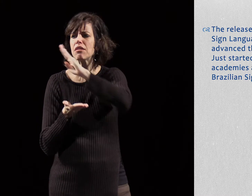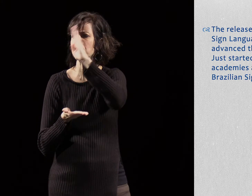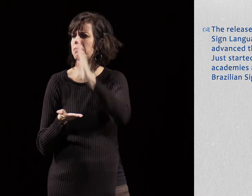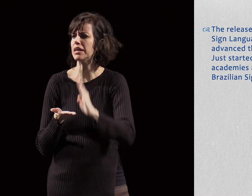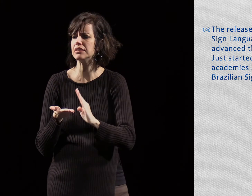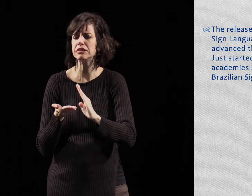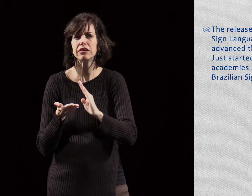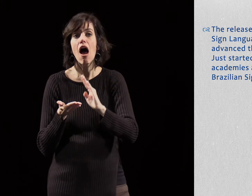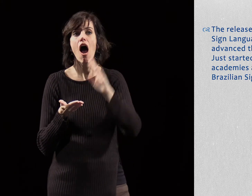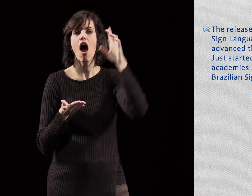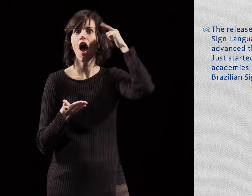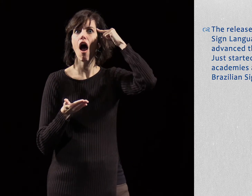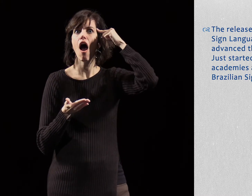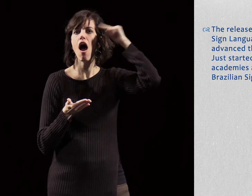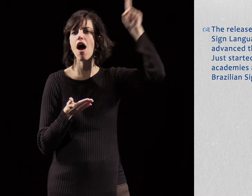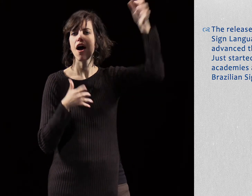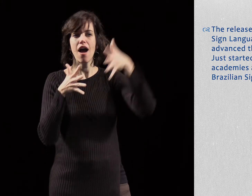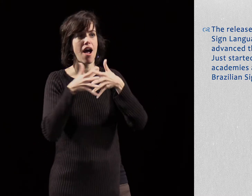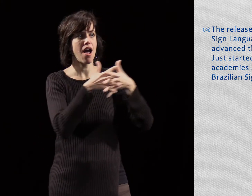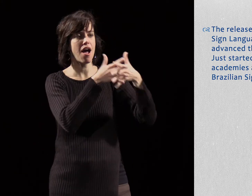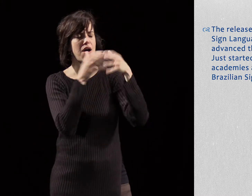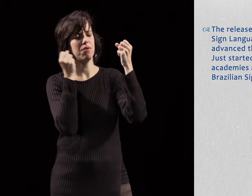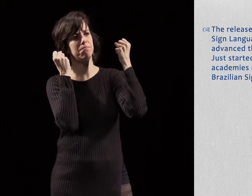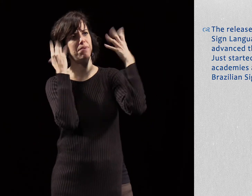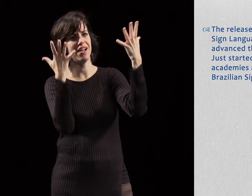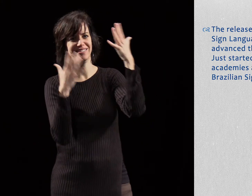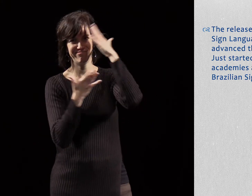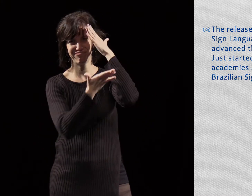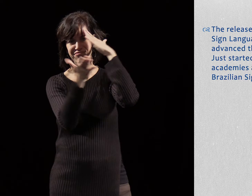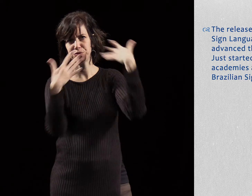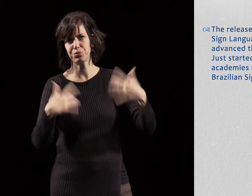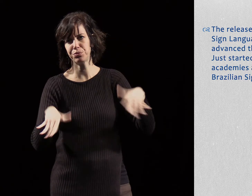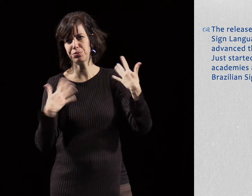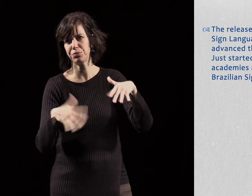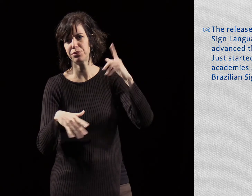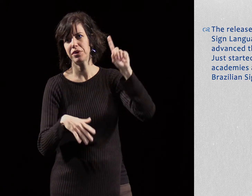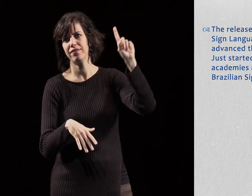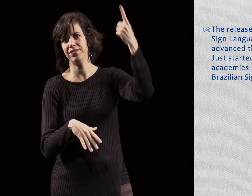There is one hearing professor who had the idea, OK, we don't have a lot of Brazilian history,